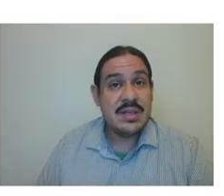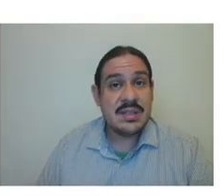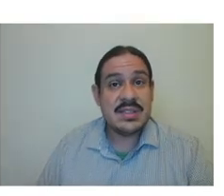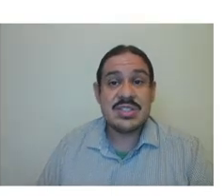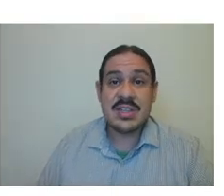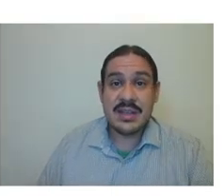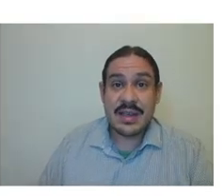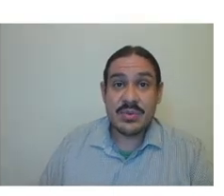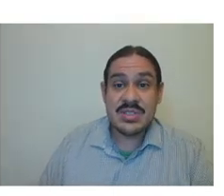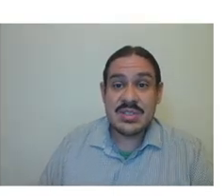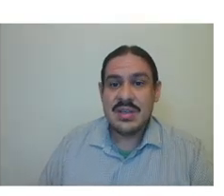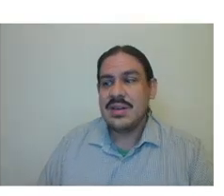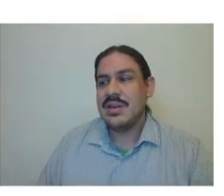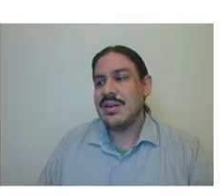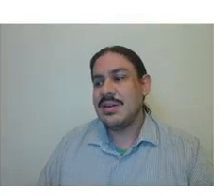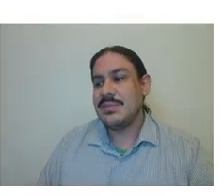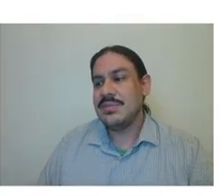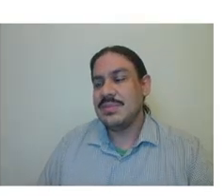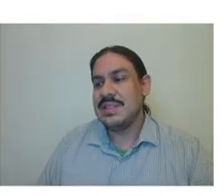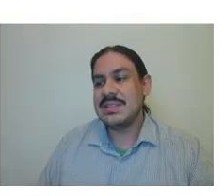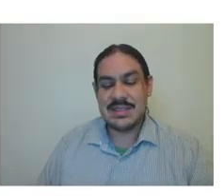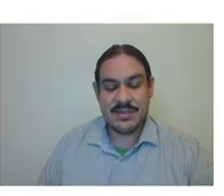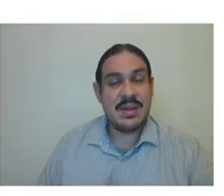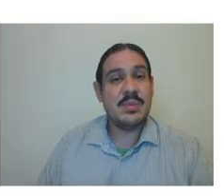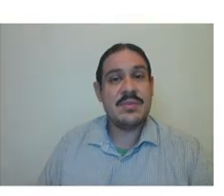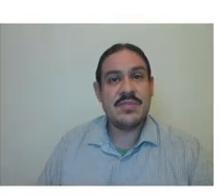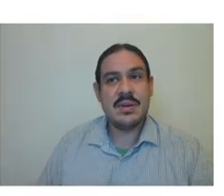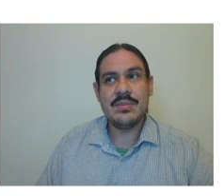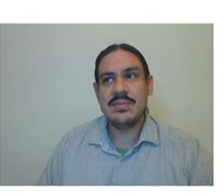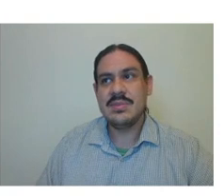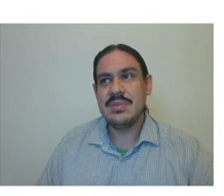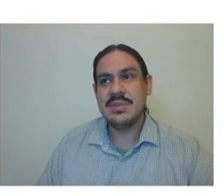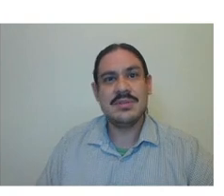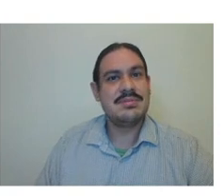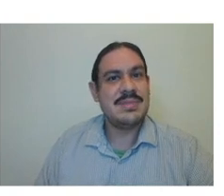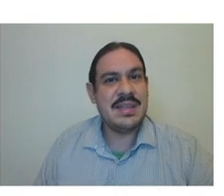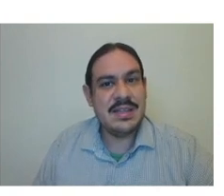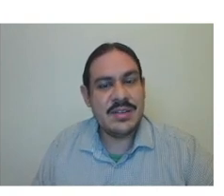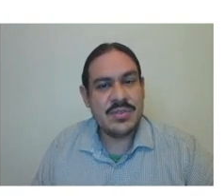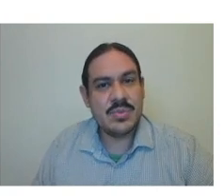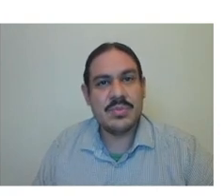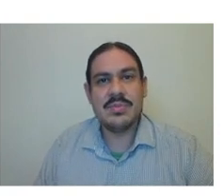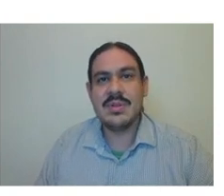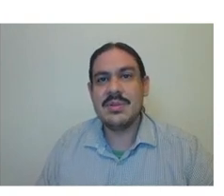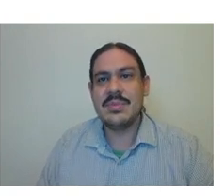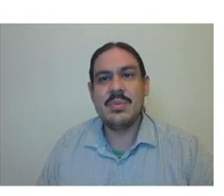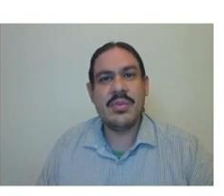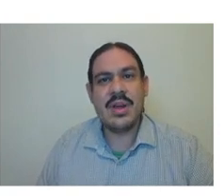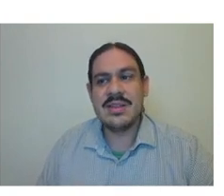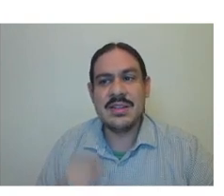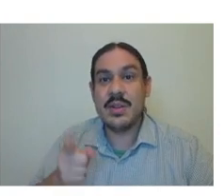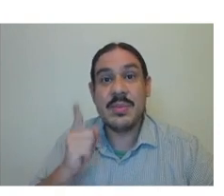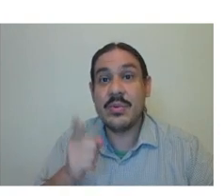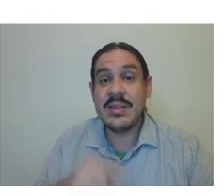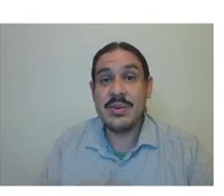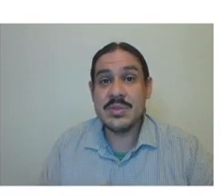was better but now we know that what really matters to children is developing linguistic abilities